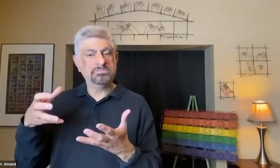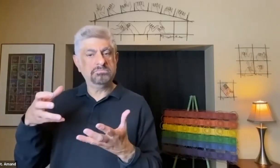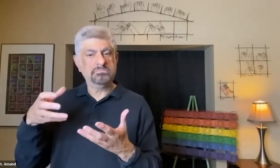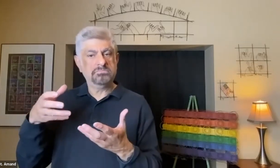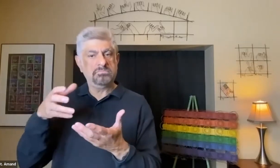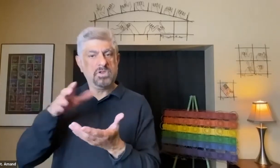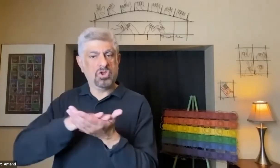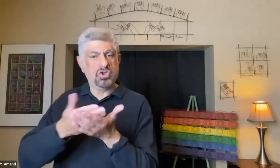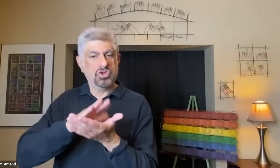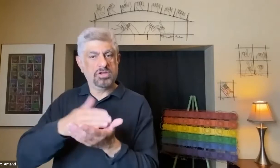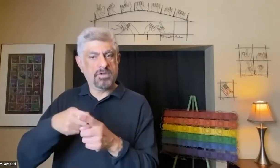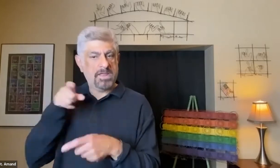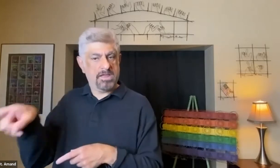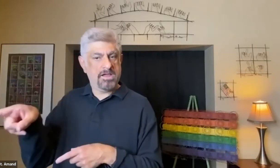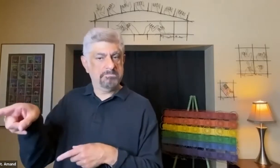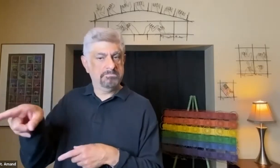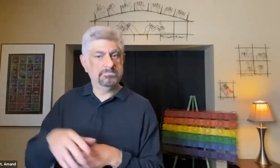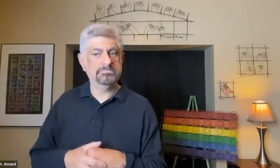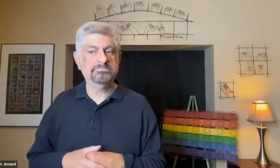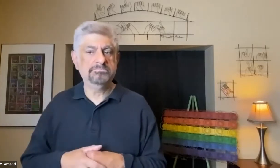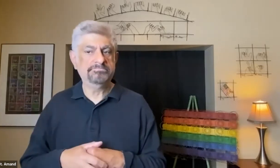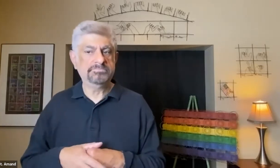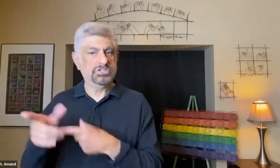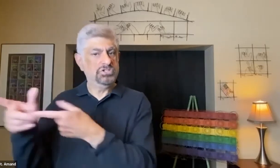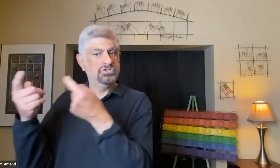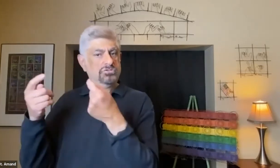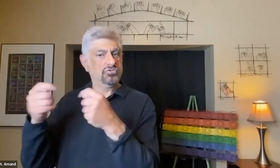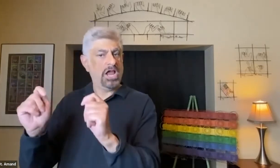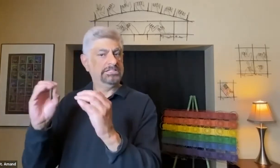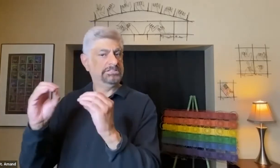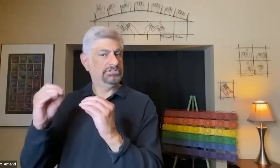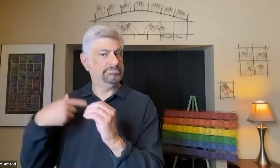And I learned a lot about how to cook from him.